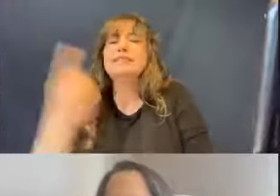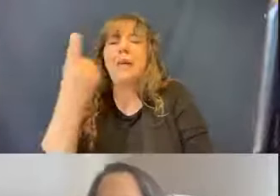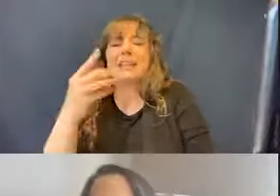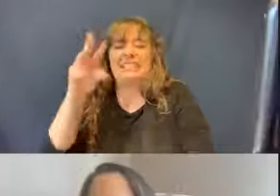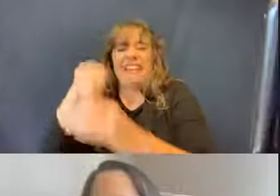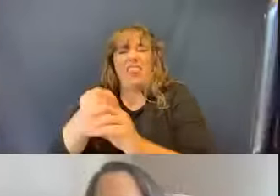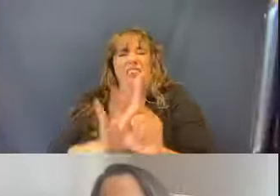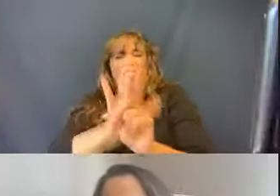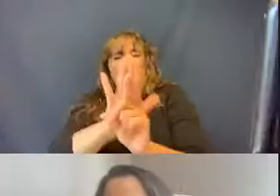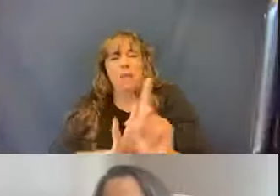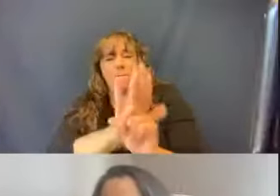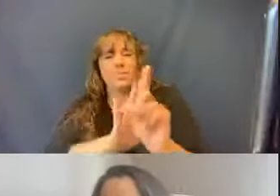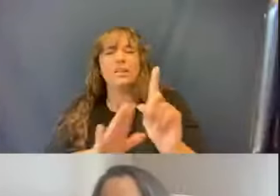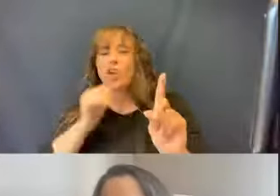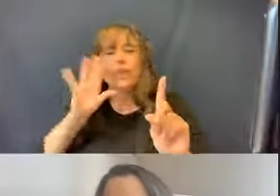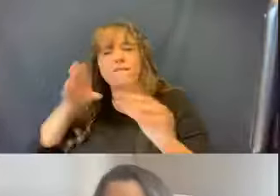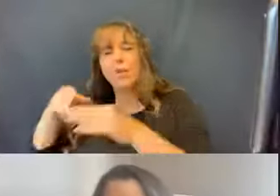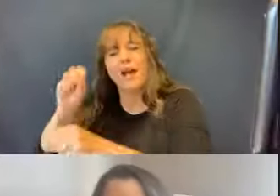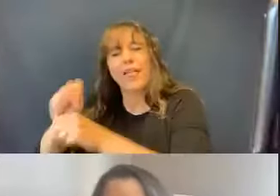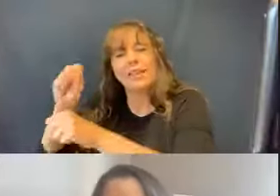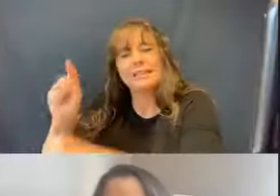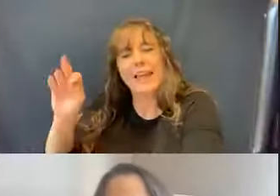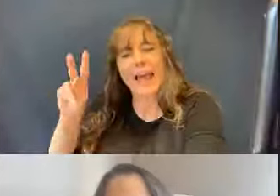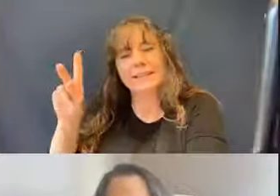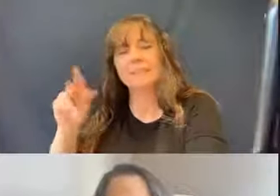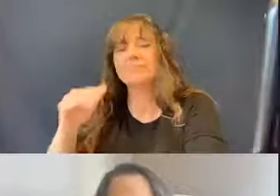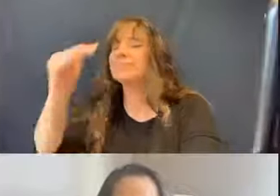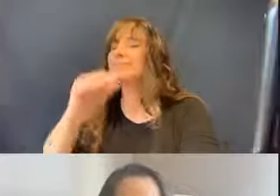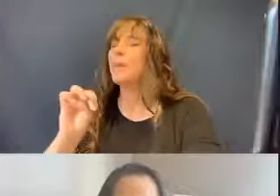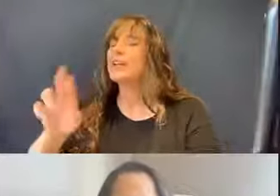Now, Michigan State gives a little bit of an out. You can see in red, I'll let you read